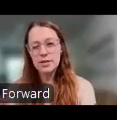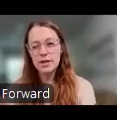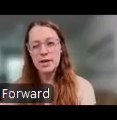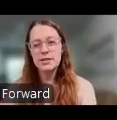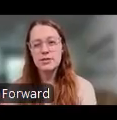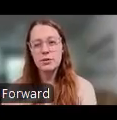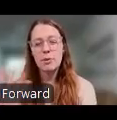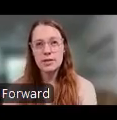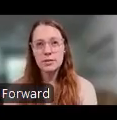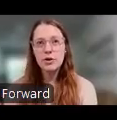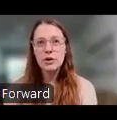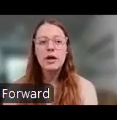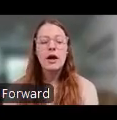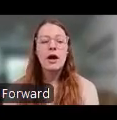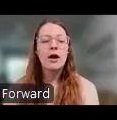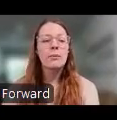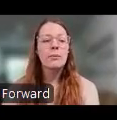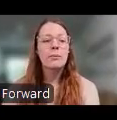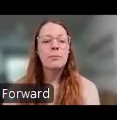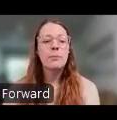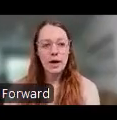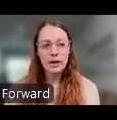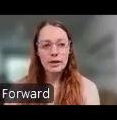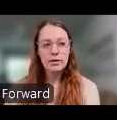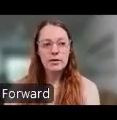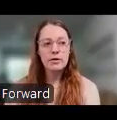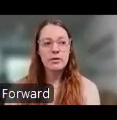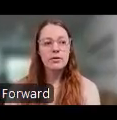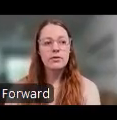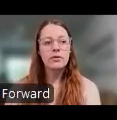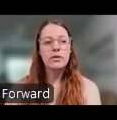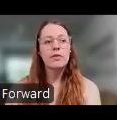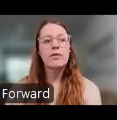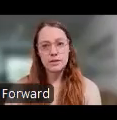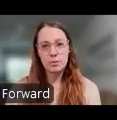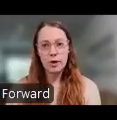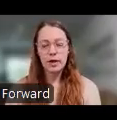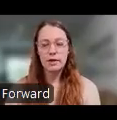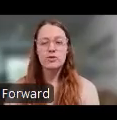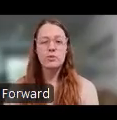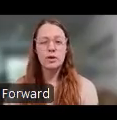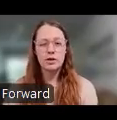not always the case or possible, but that's important to really